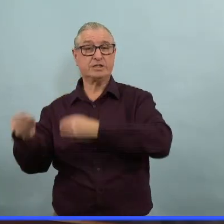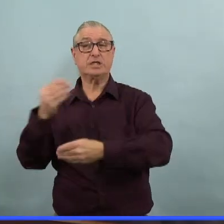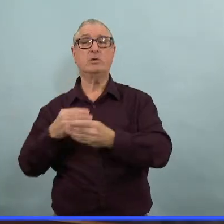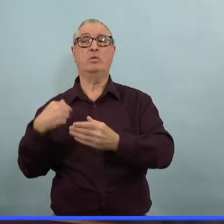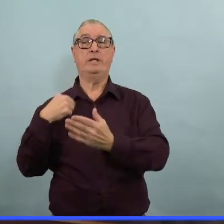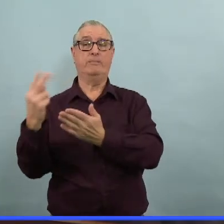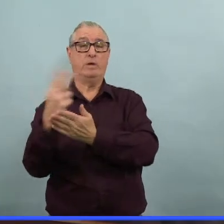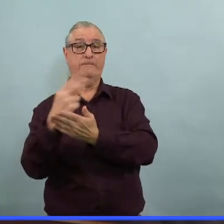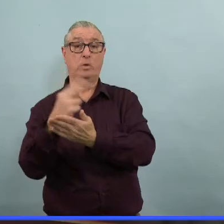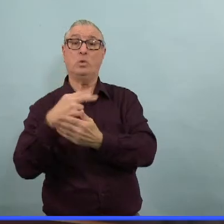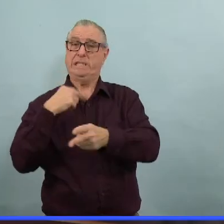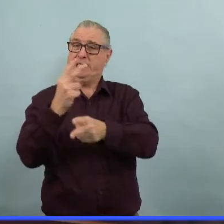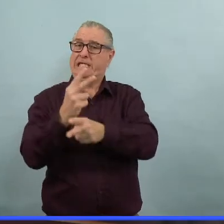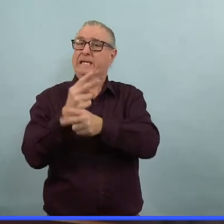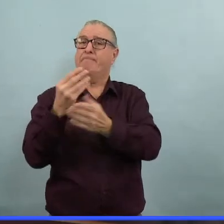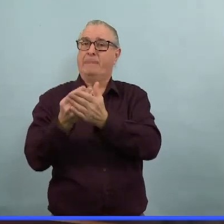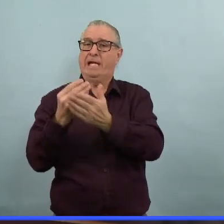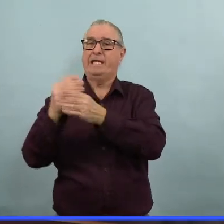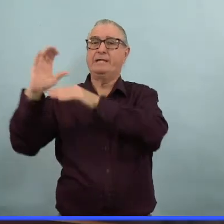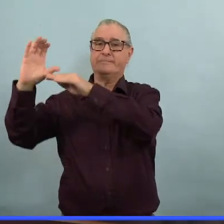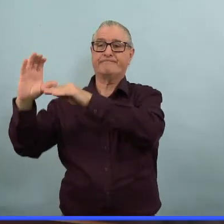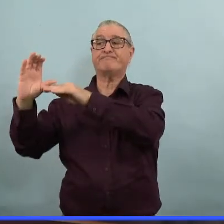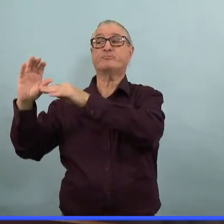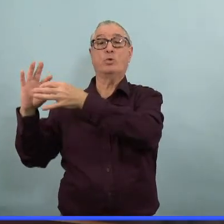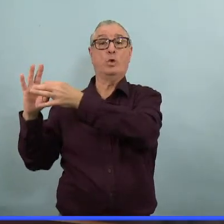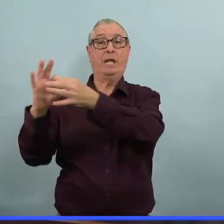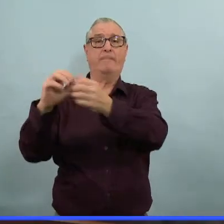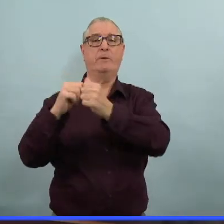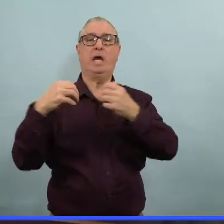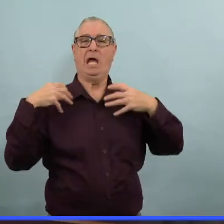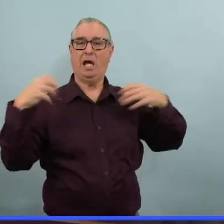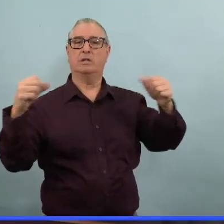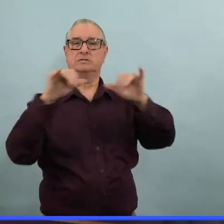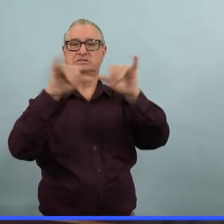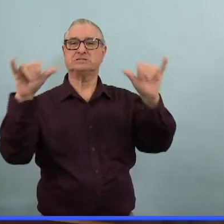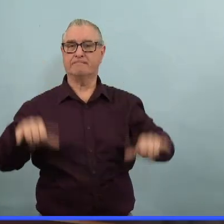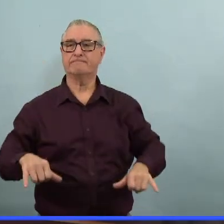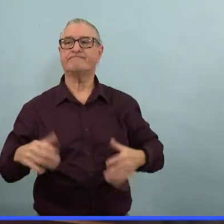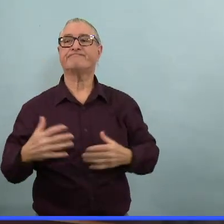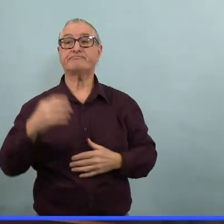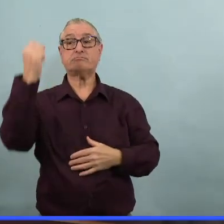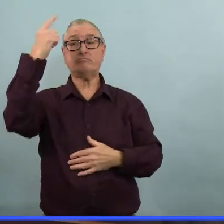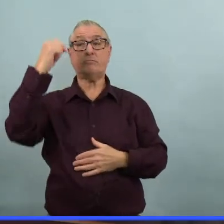we have a challenge with surgical and diagnostic backlogs we have set up a task force to develop